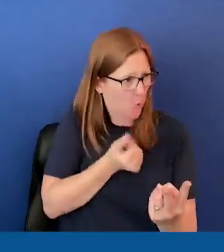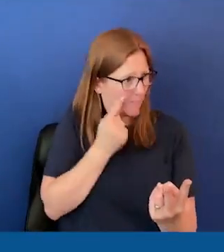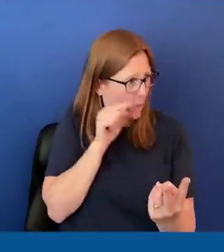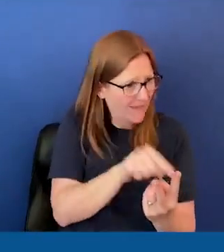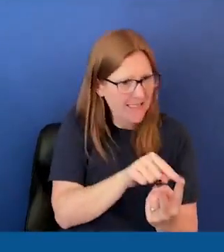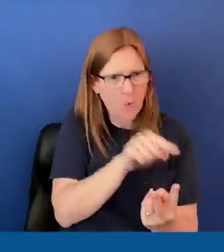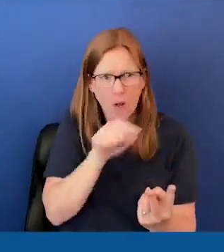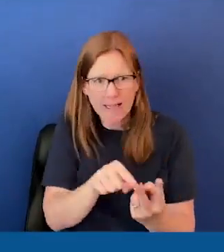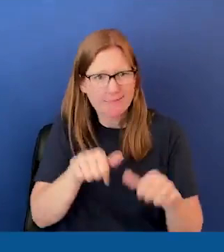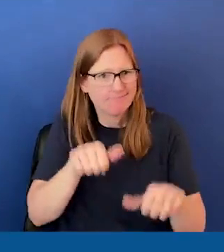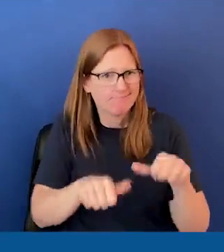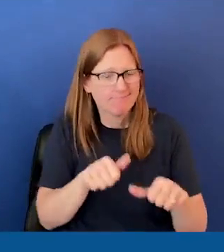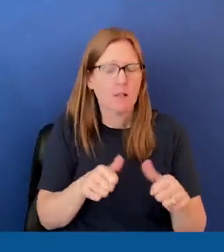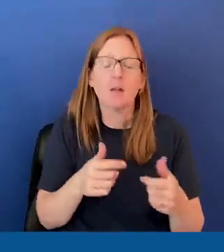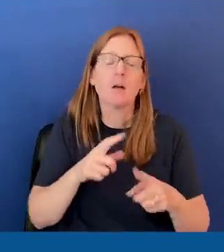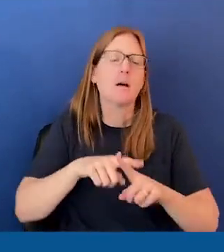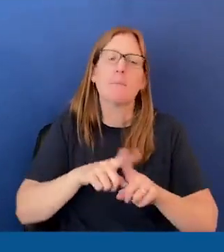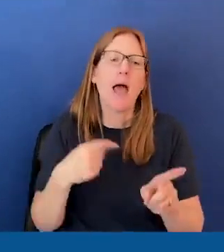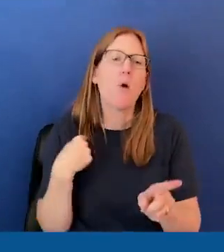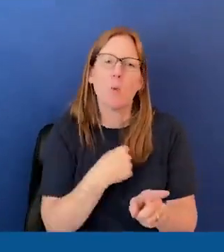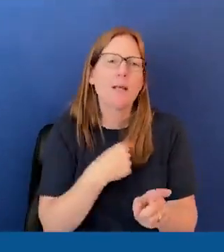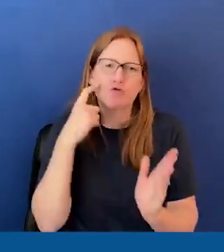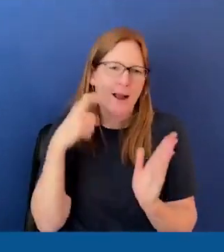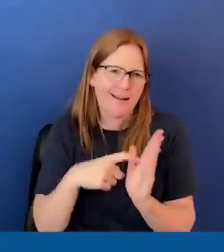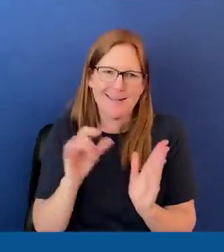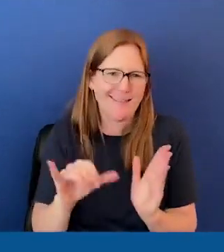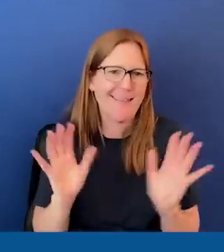And we recognize that that it might be